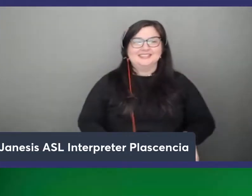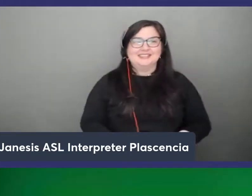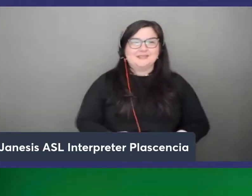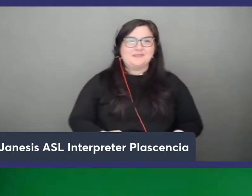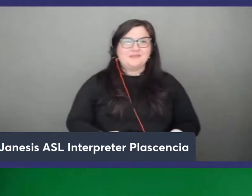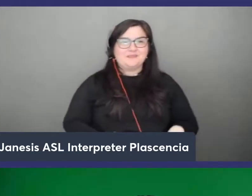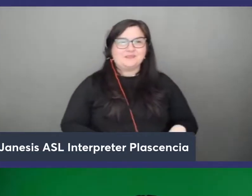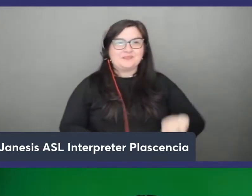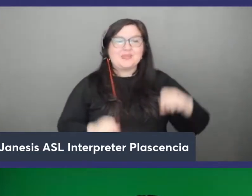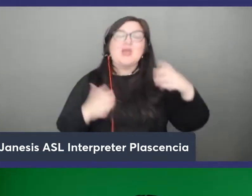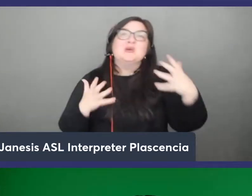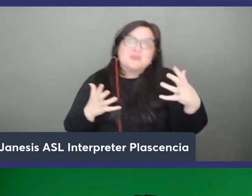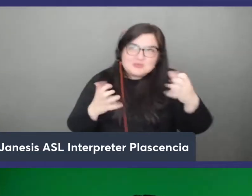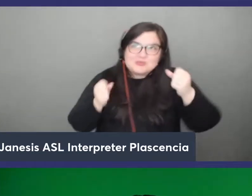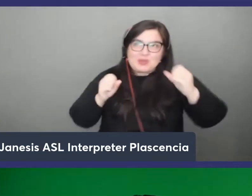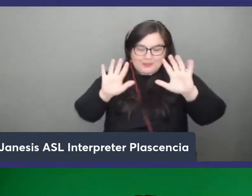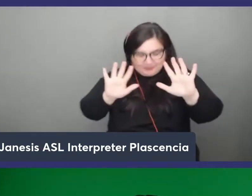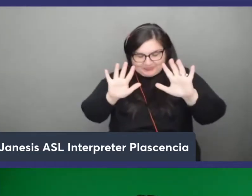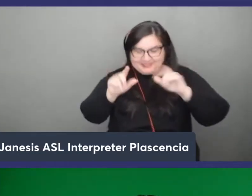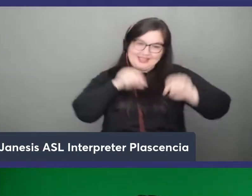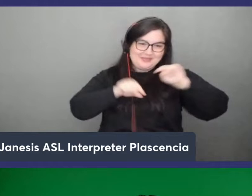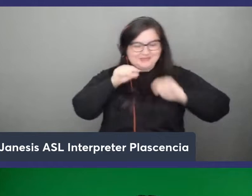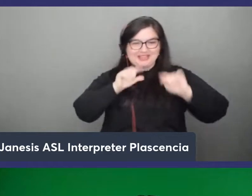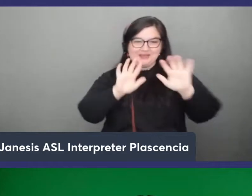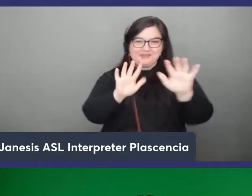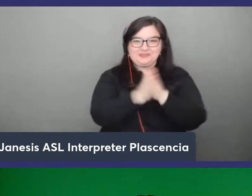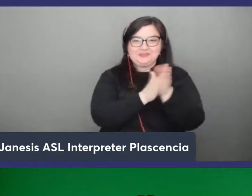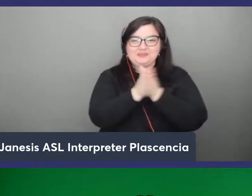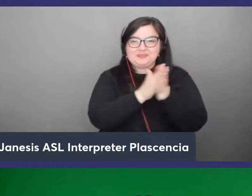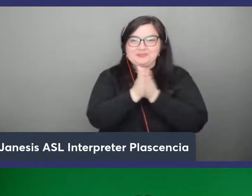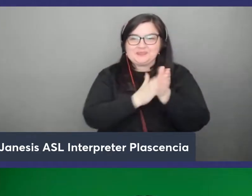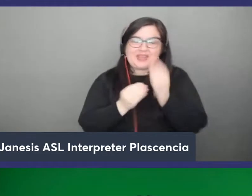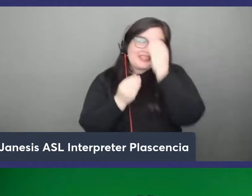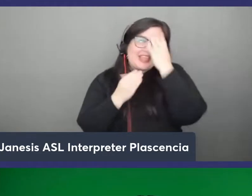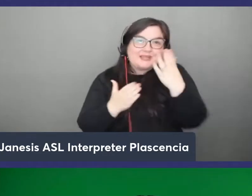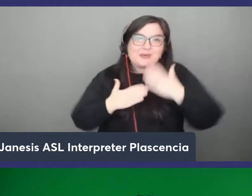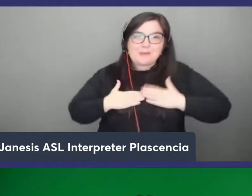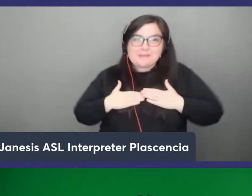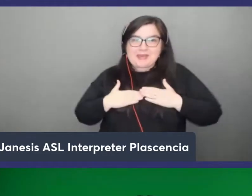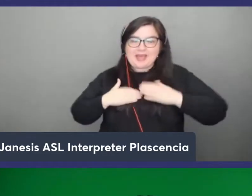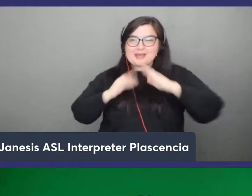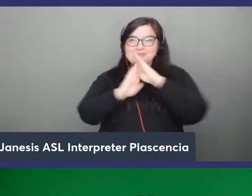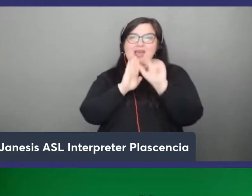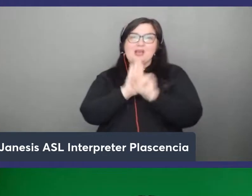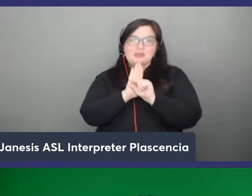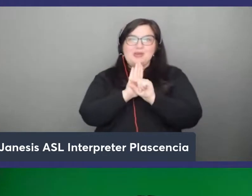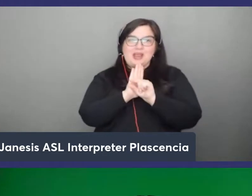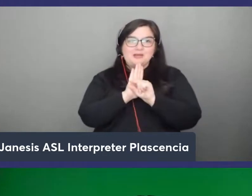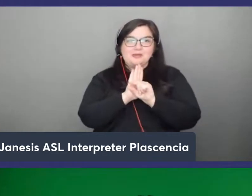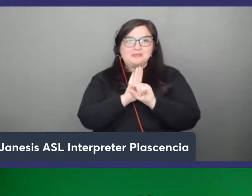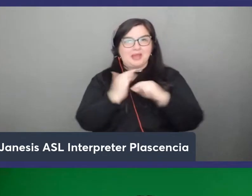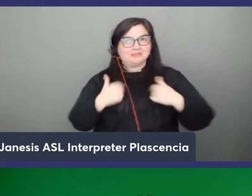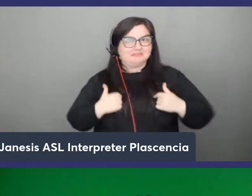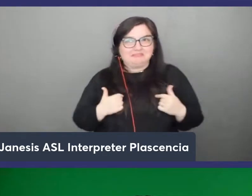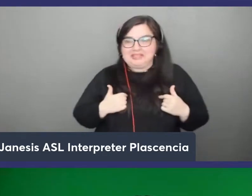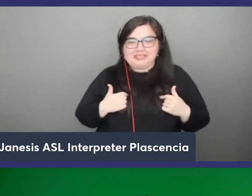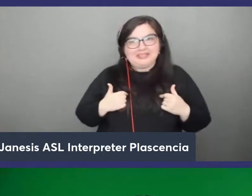So I wanna tell a little bit about background. Like I said, I've been a gamer actually